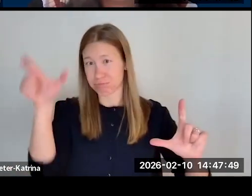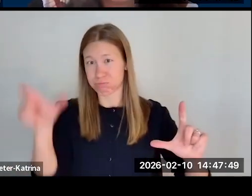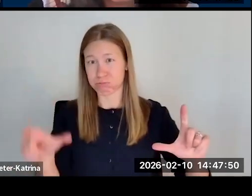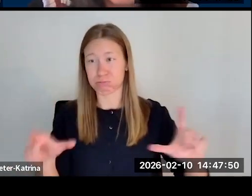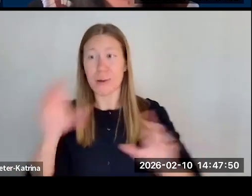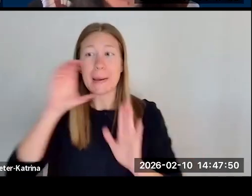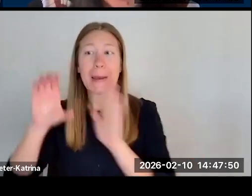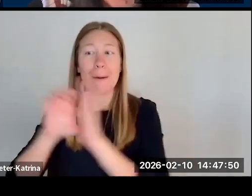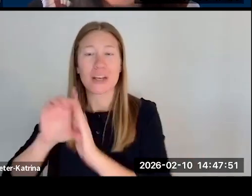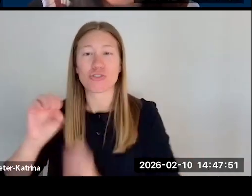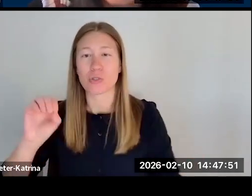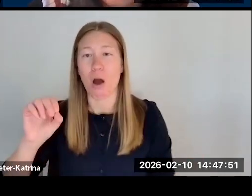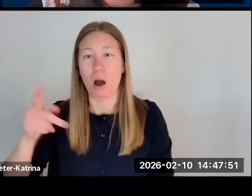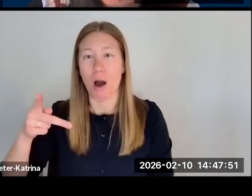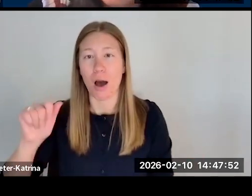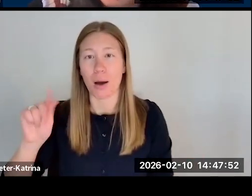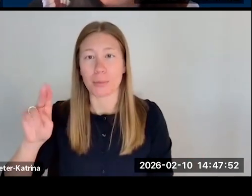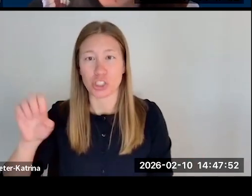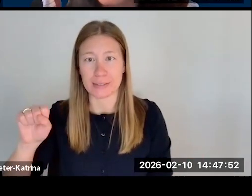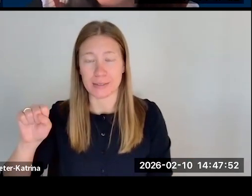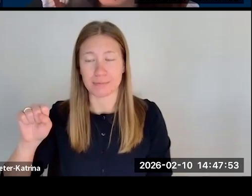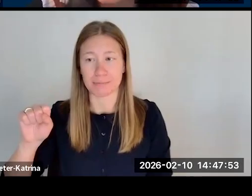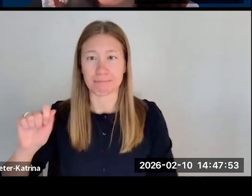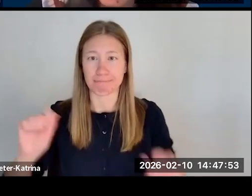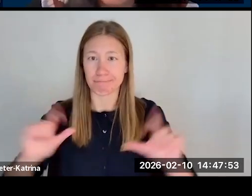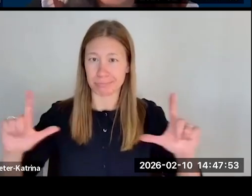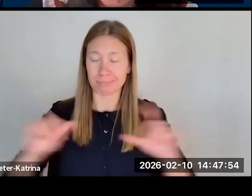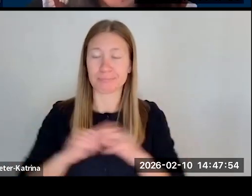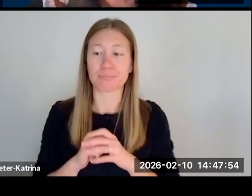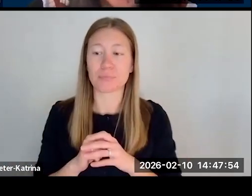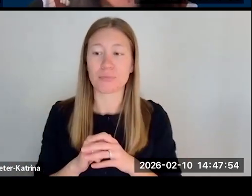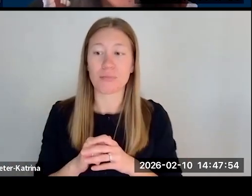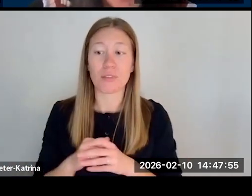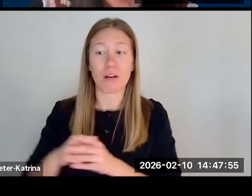of my screen and in the alt text field I just have to type my description in.